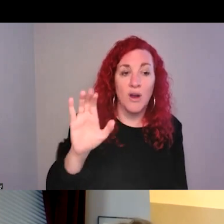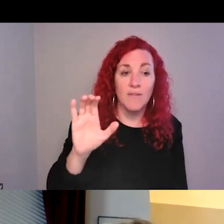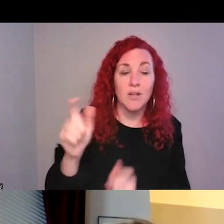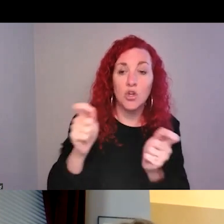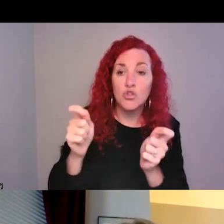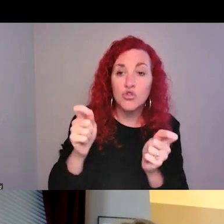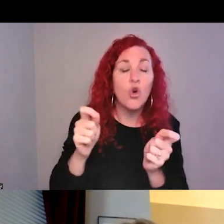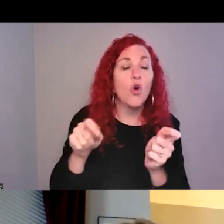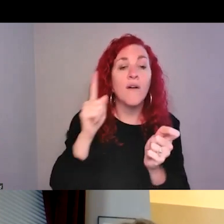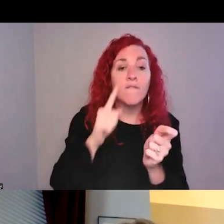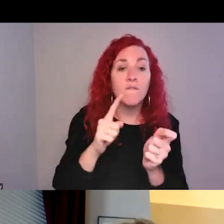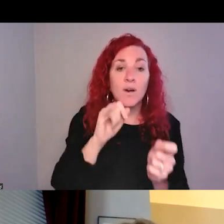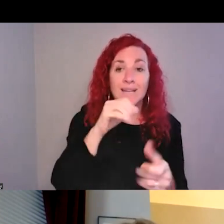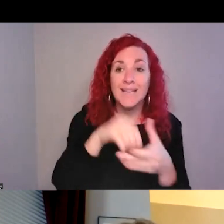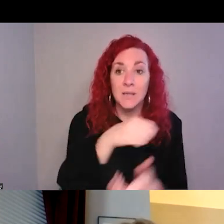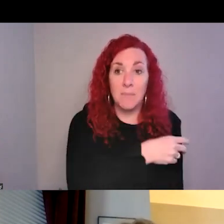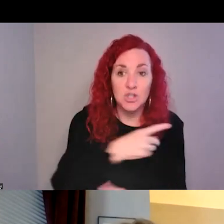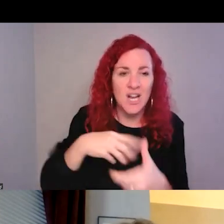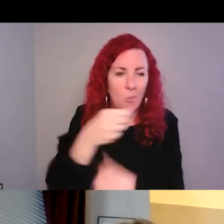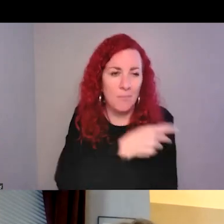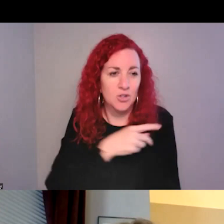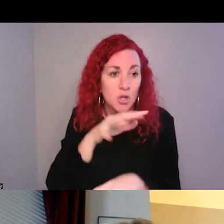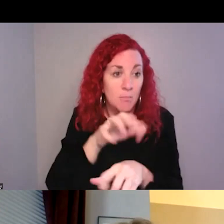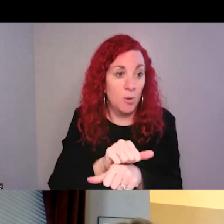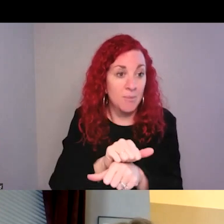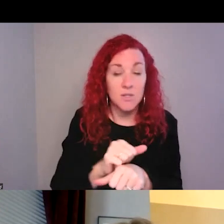WE HAVE ANSWERED OVER 1500 CALLS PER MONTH.